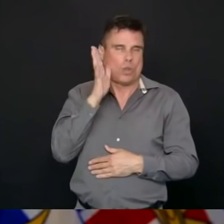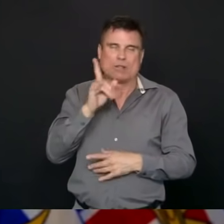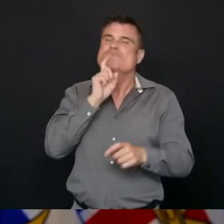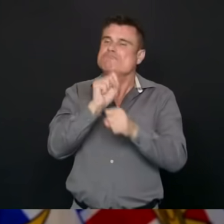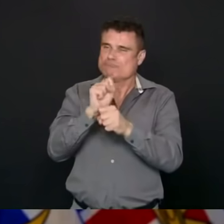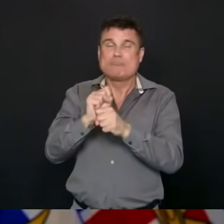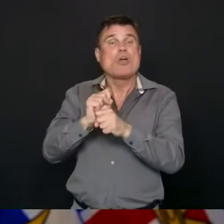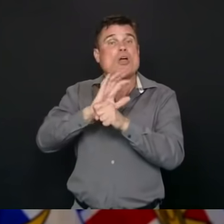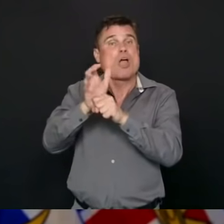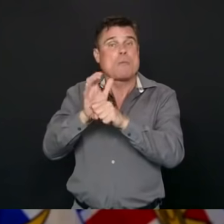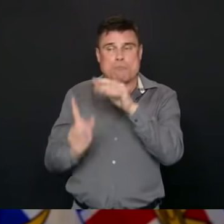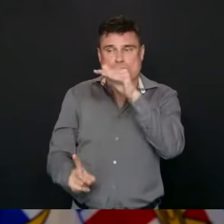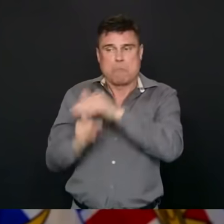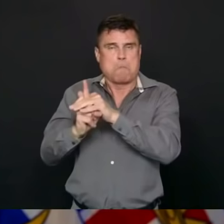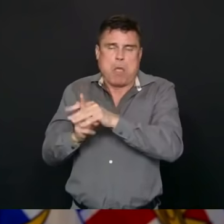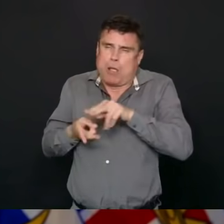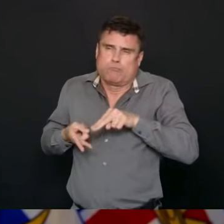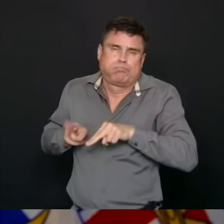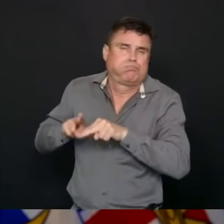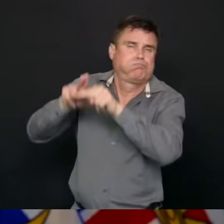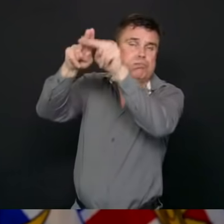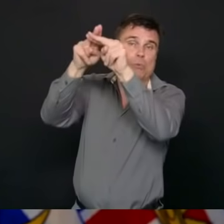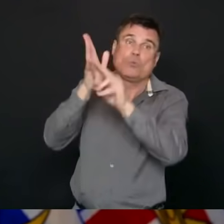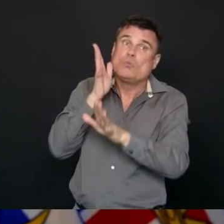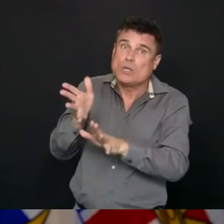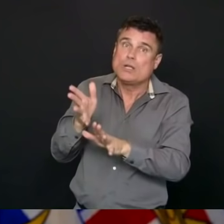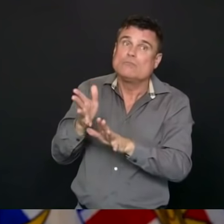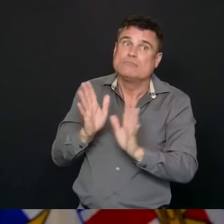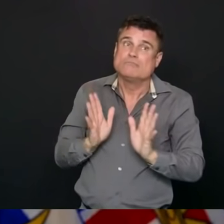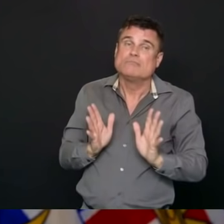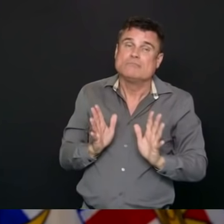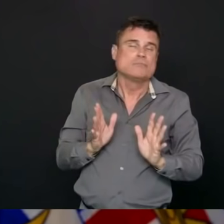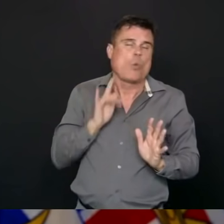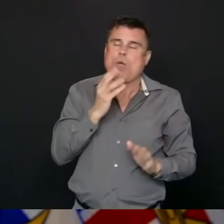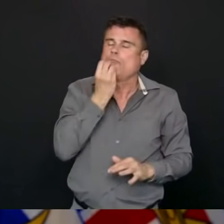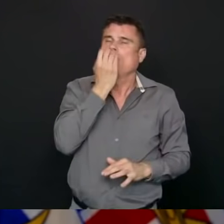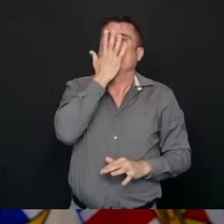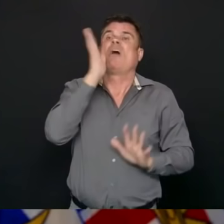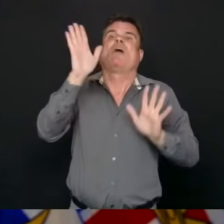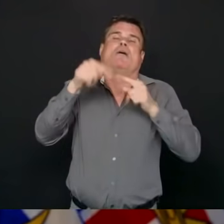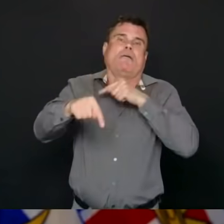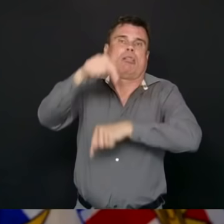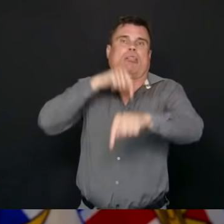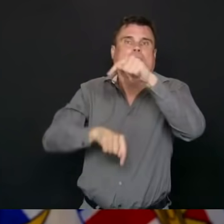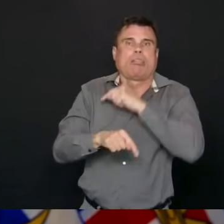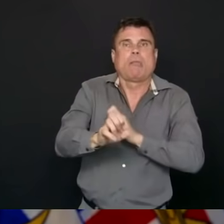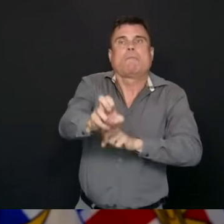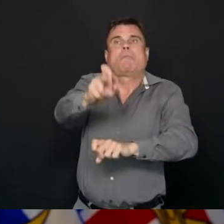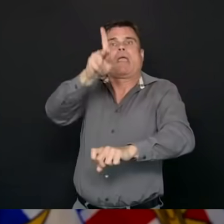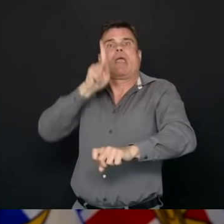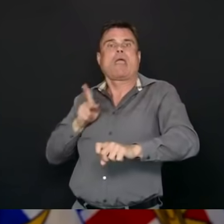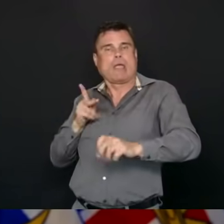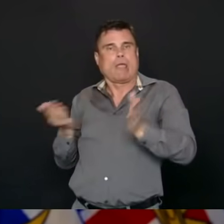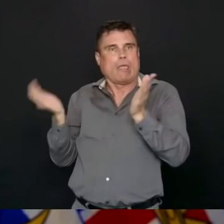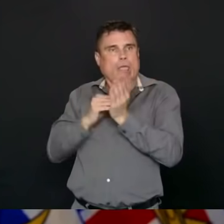in a whole number of ways. Set us back in a whole number of ways.